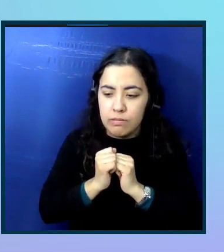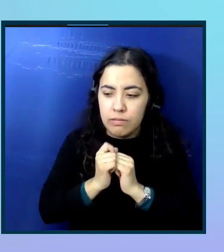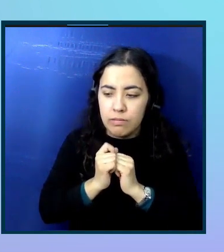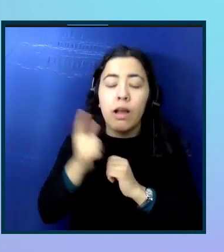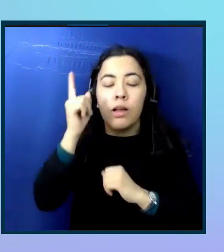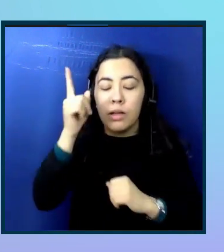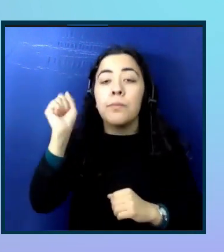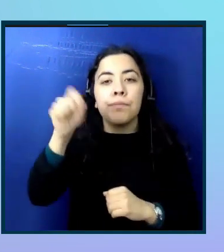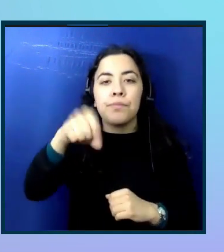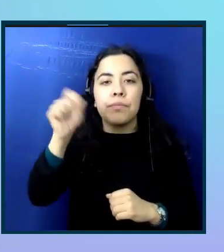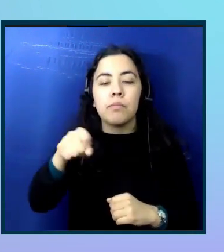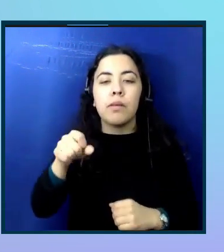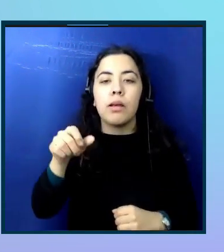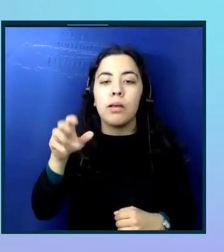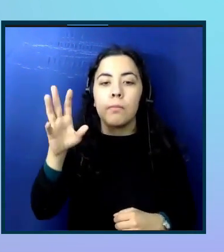Oh yes. Mismatch. Yes.